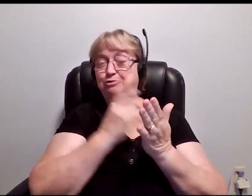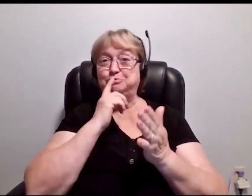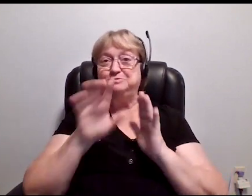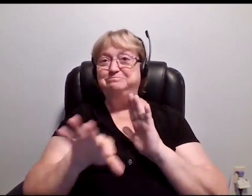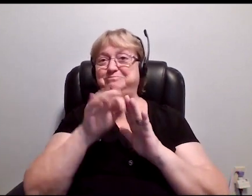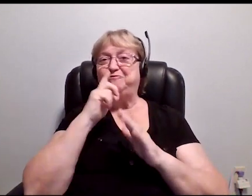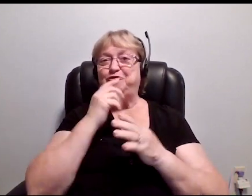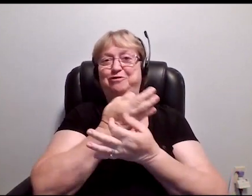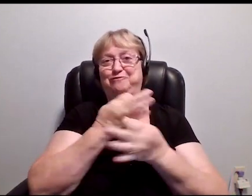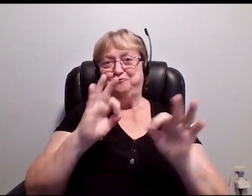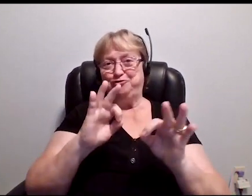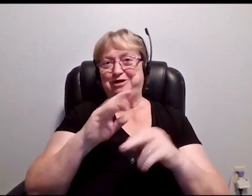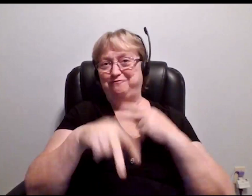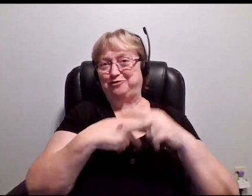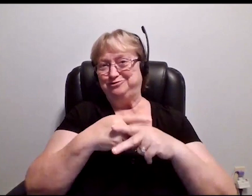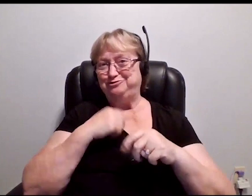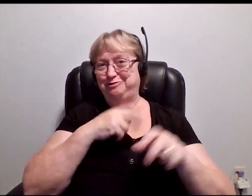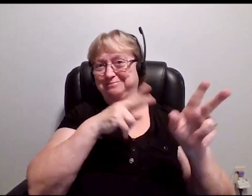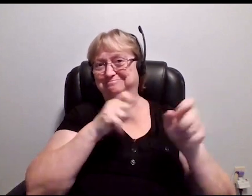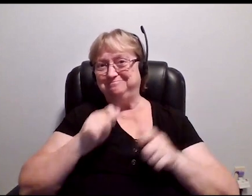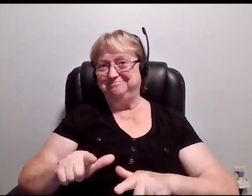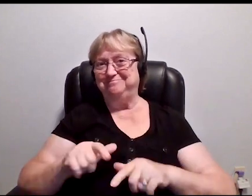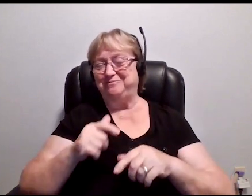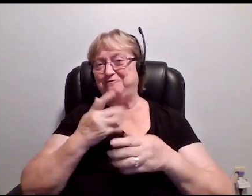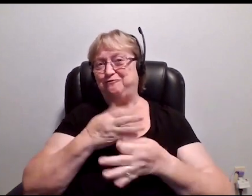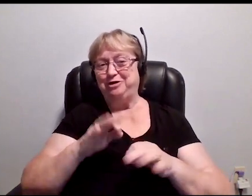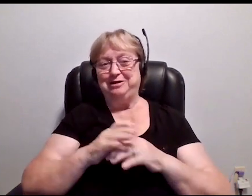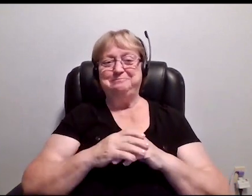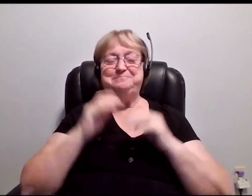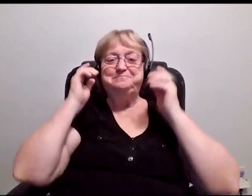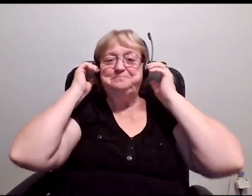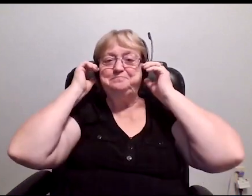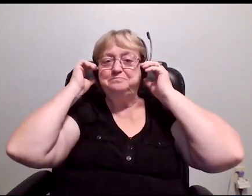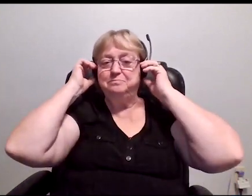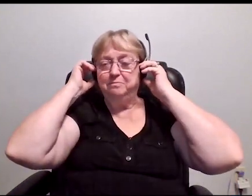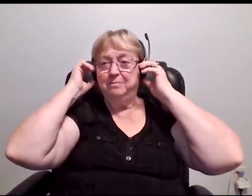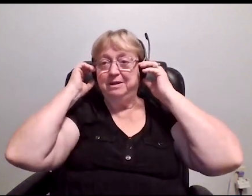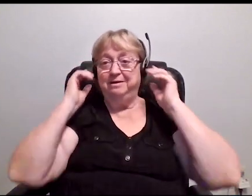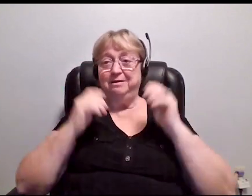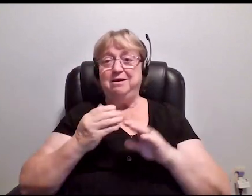so you can download it for free using this link. Before I get into a little bit about our methods